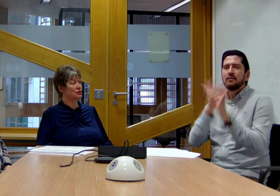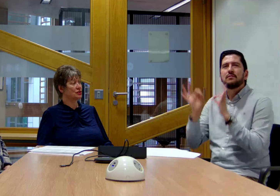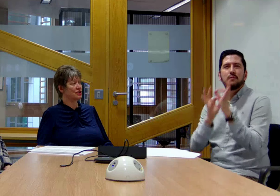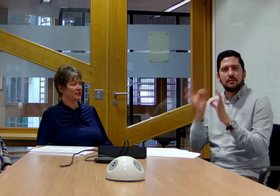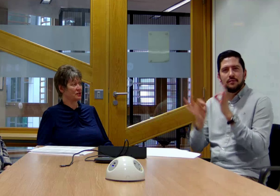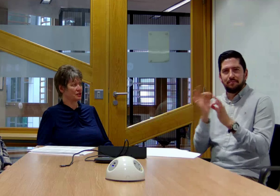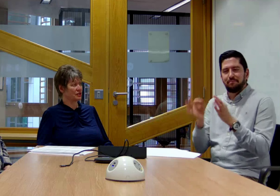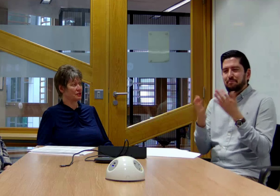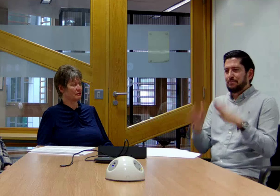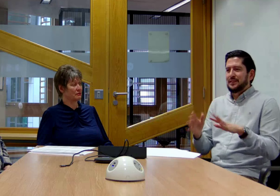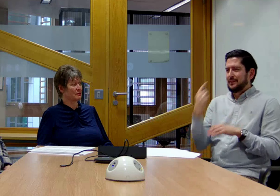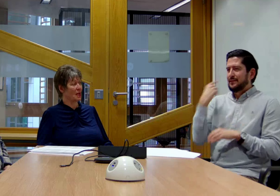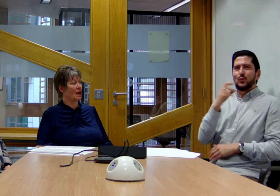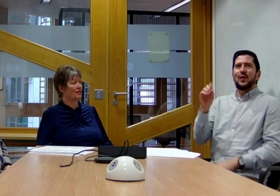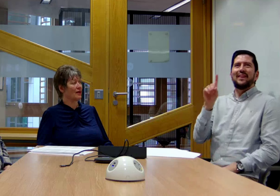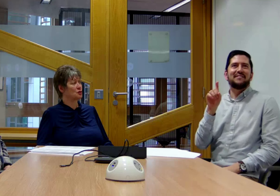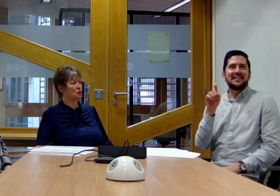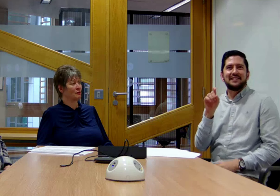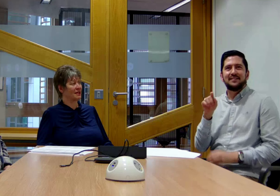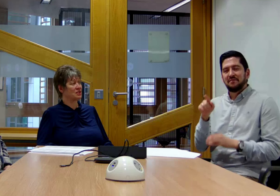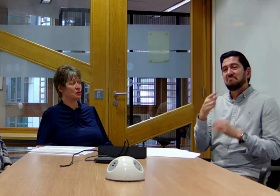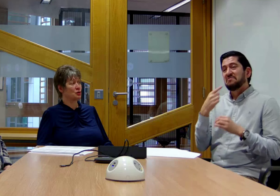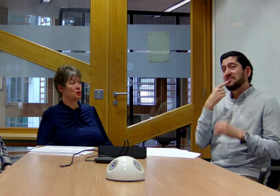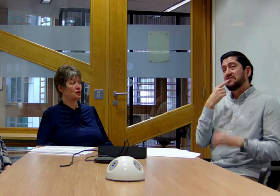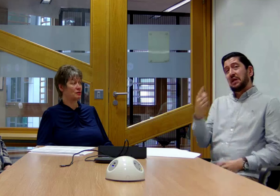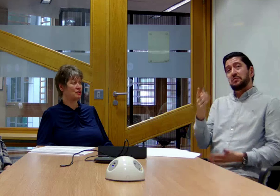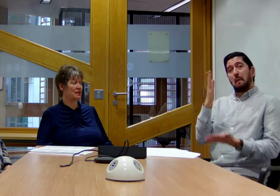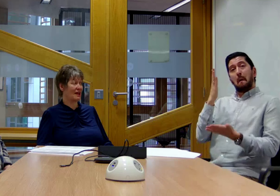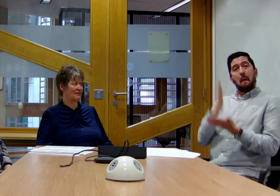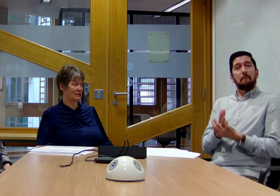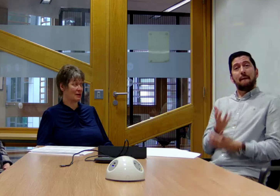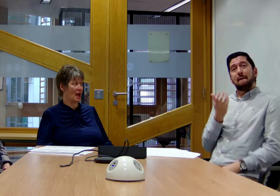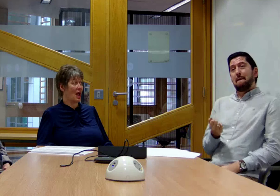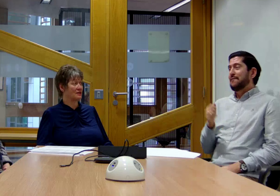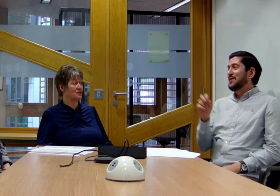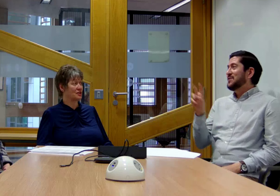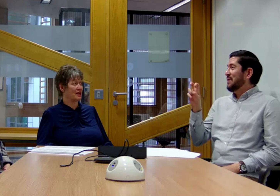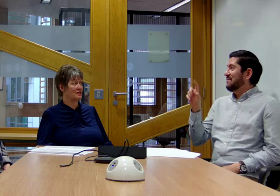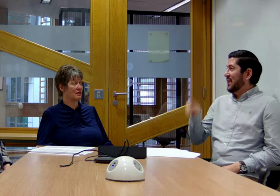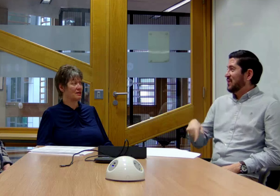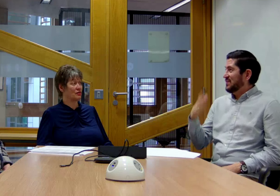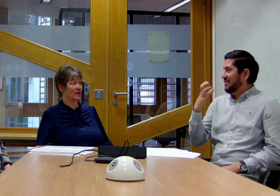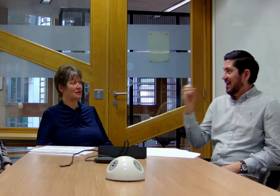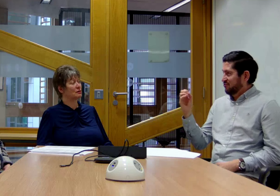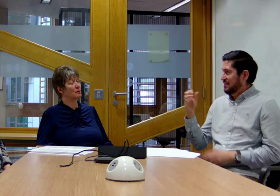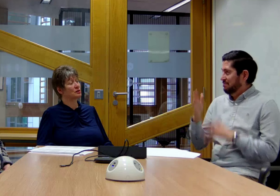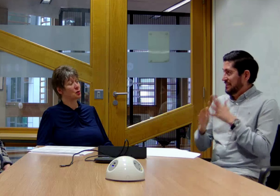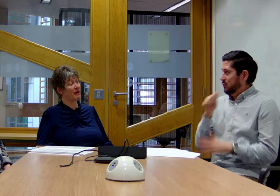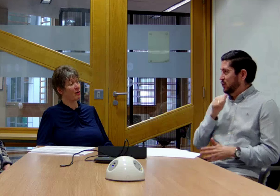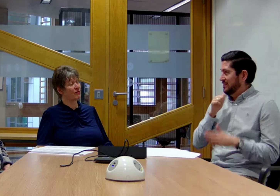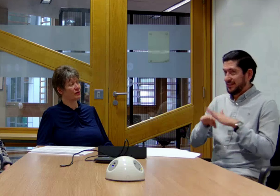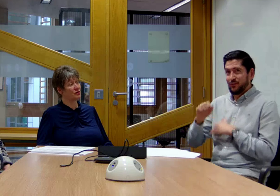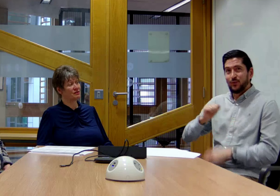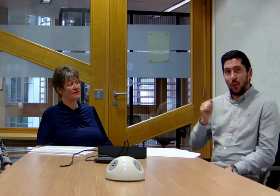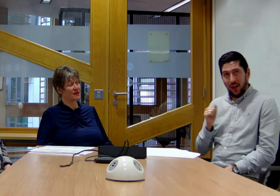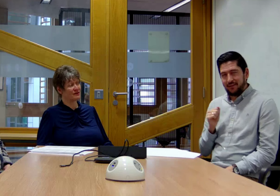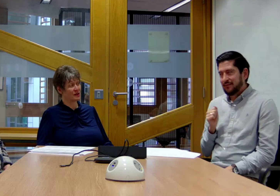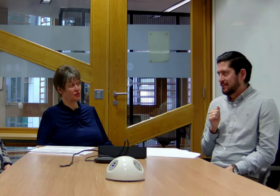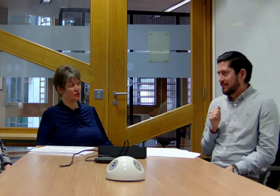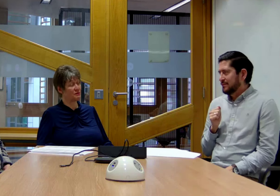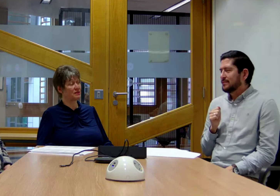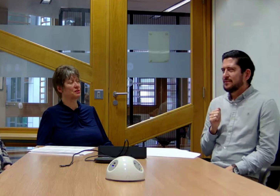Mark: So there was the Scottish Census. Mm hmm. And that took place in 2011 and said